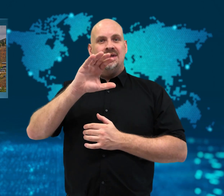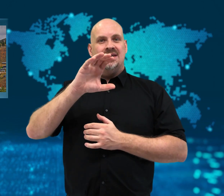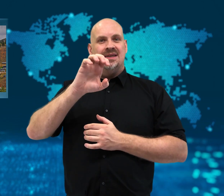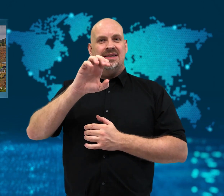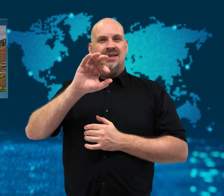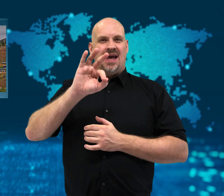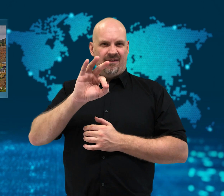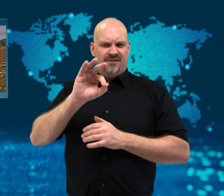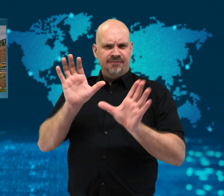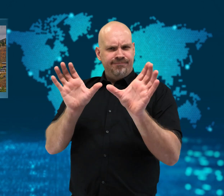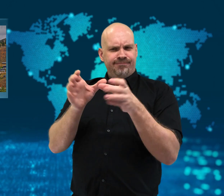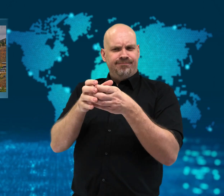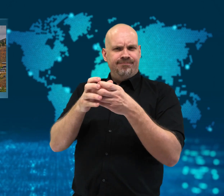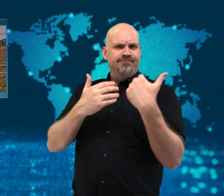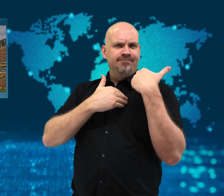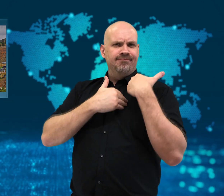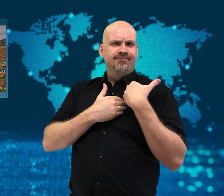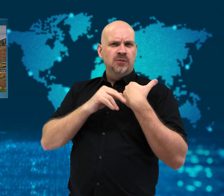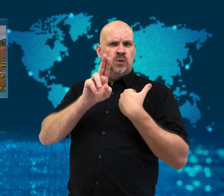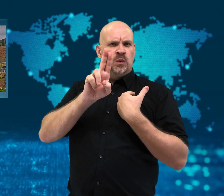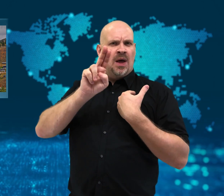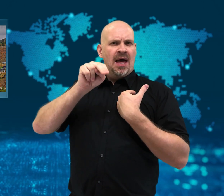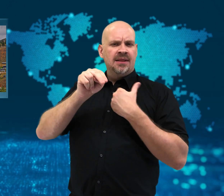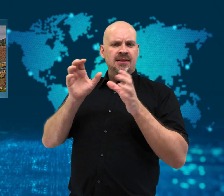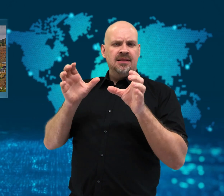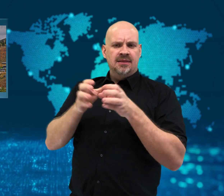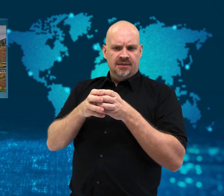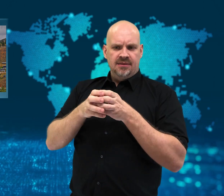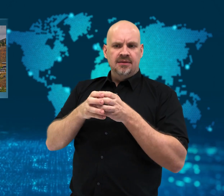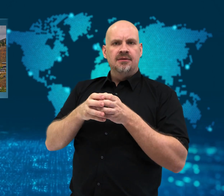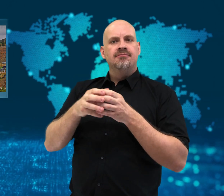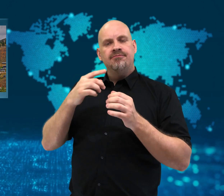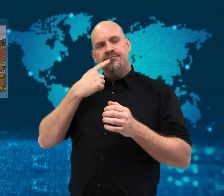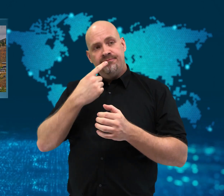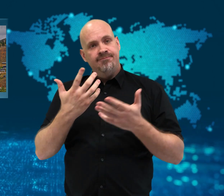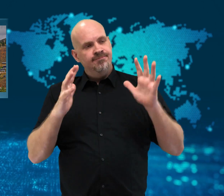UNICEF, a United Nations agency,